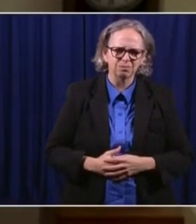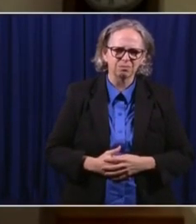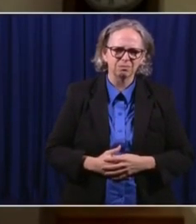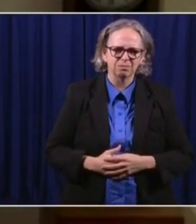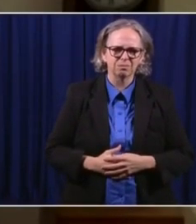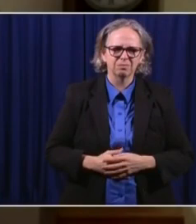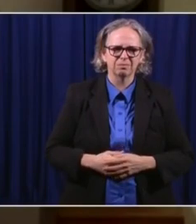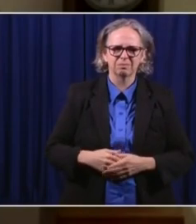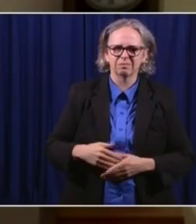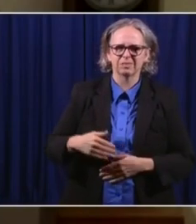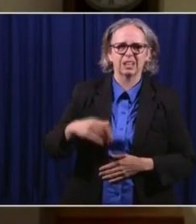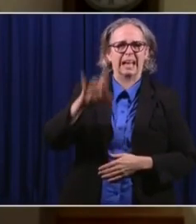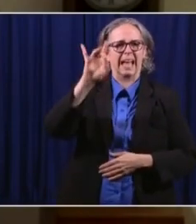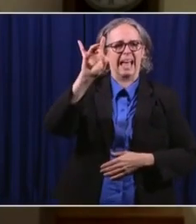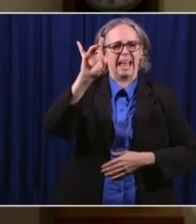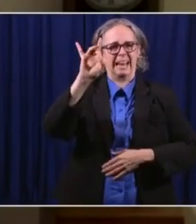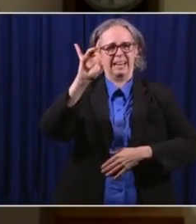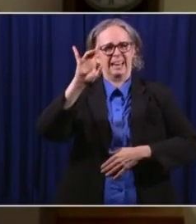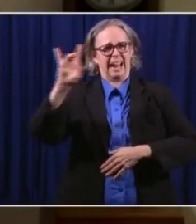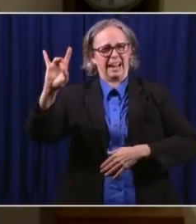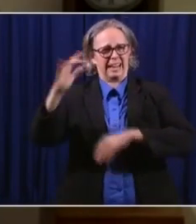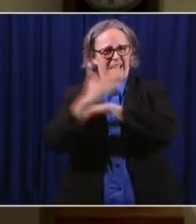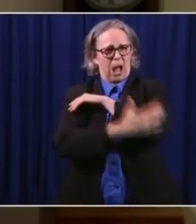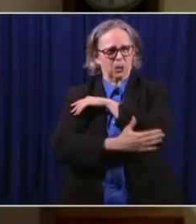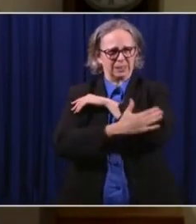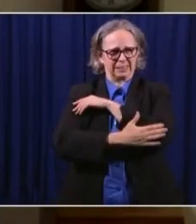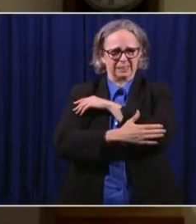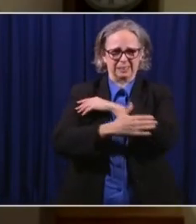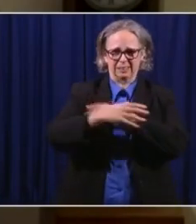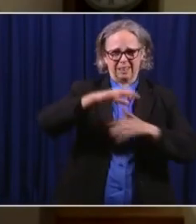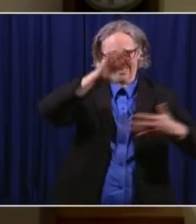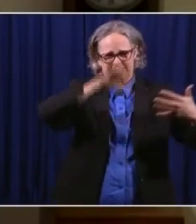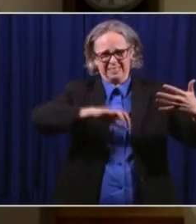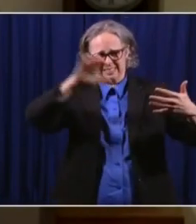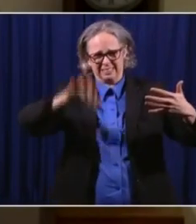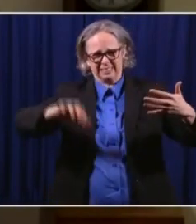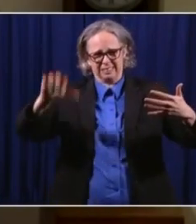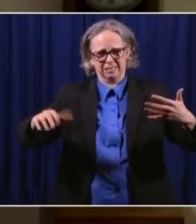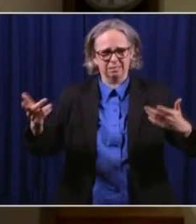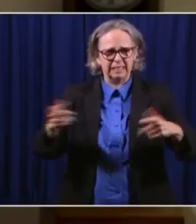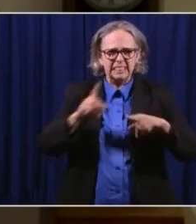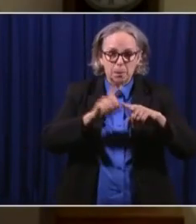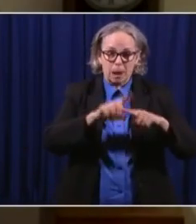VERY SORRY FOR THESE DEATHS. LET'S TURN NOW ERIC TO OUR TOP